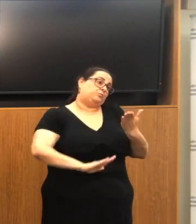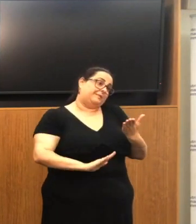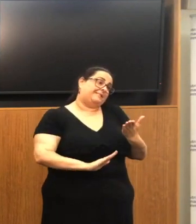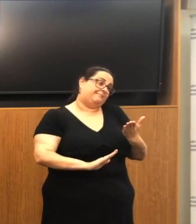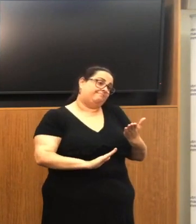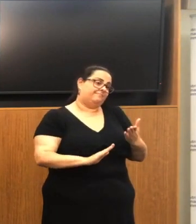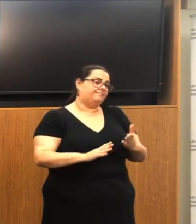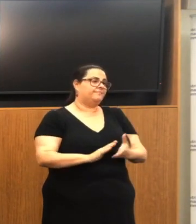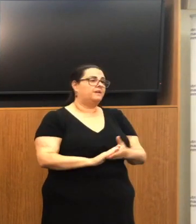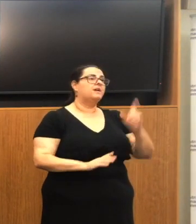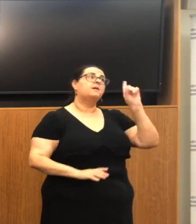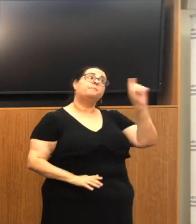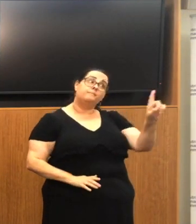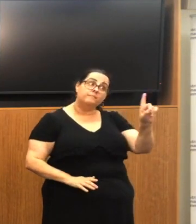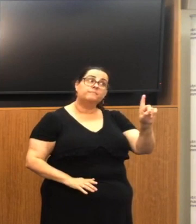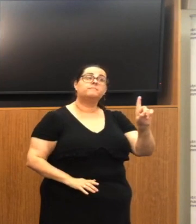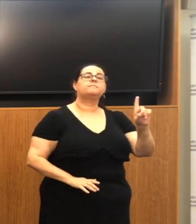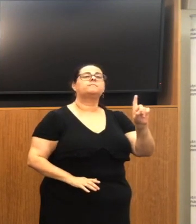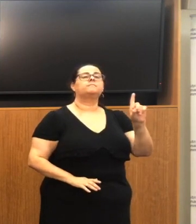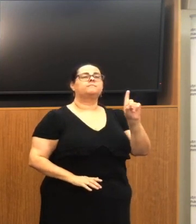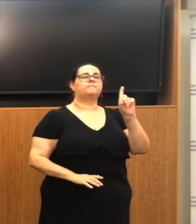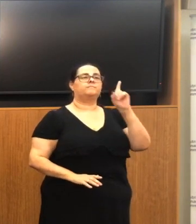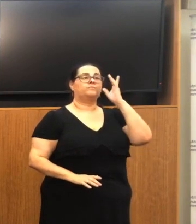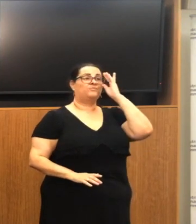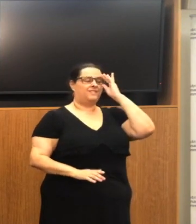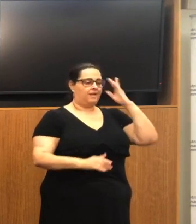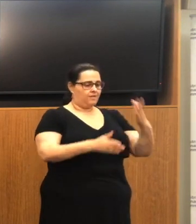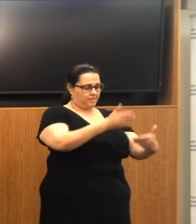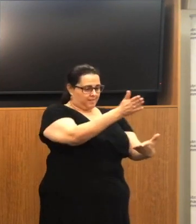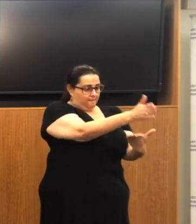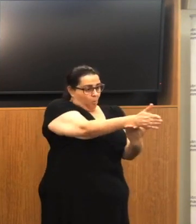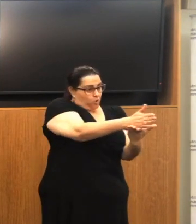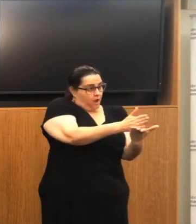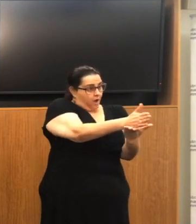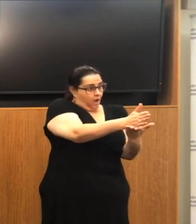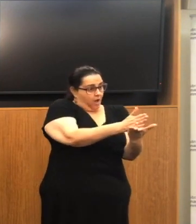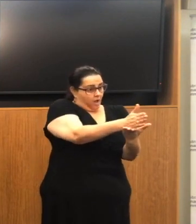And let's not mention the boarders that I've crossed